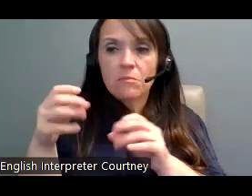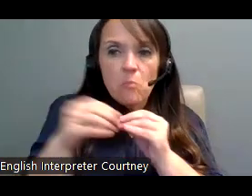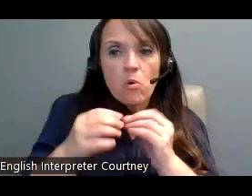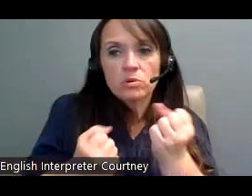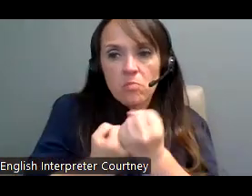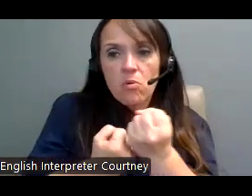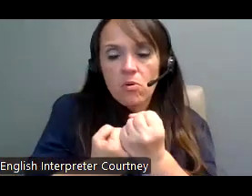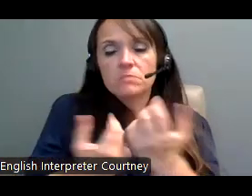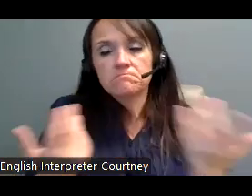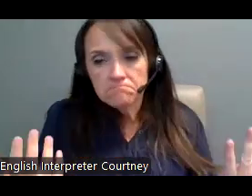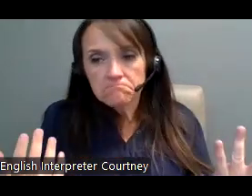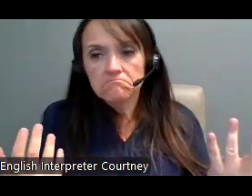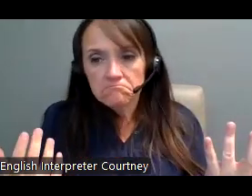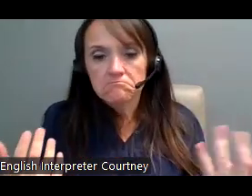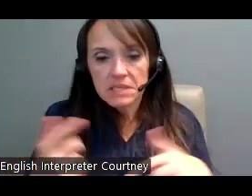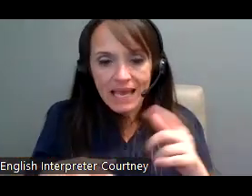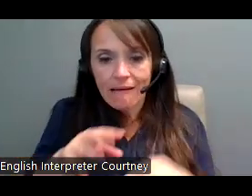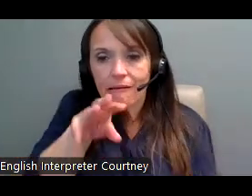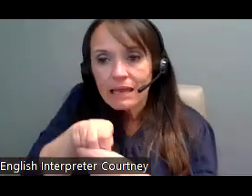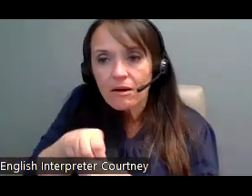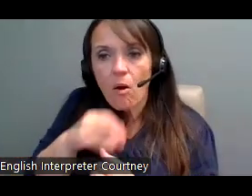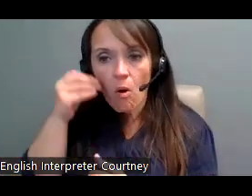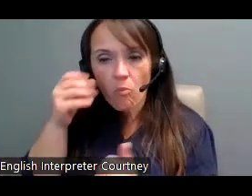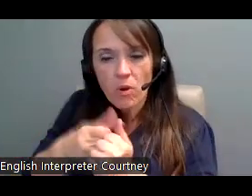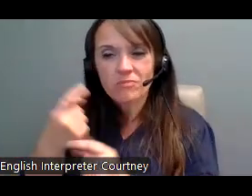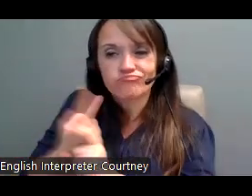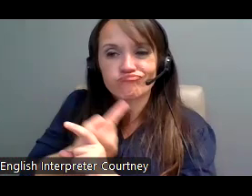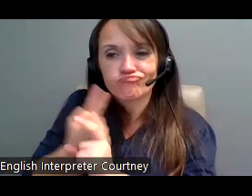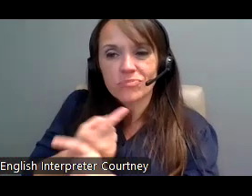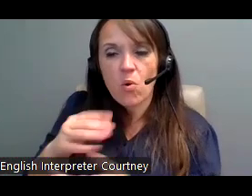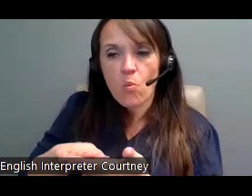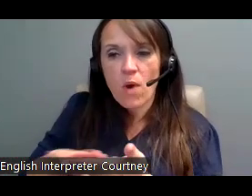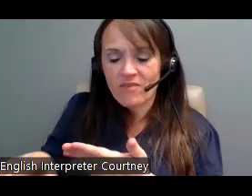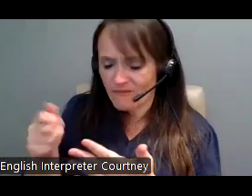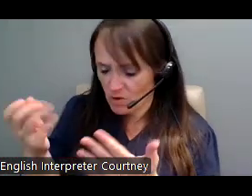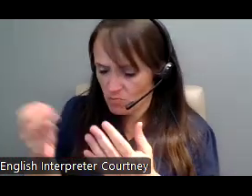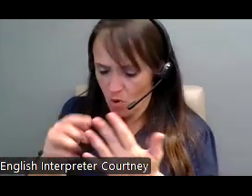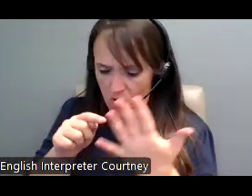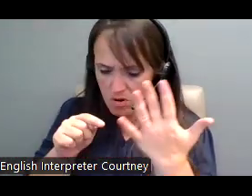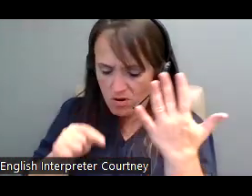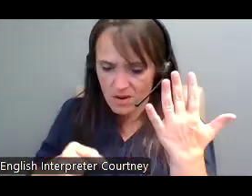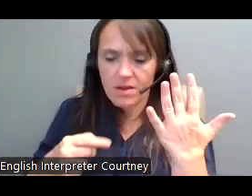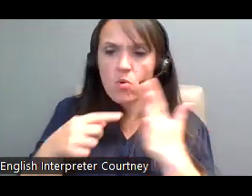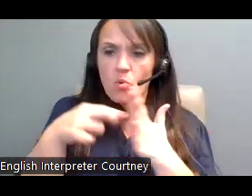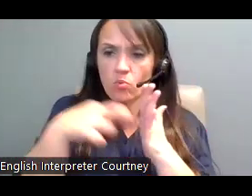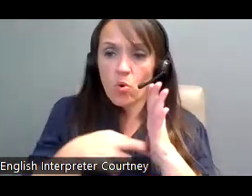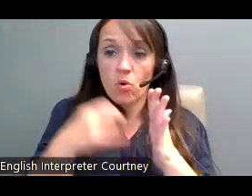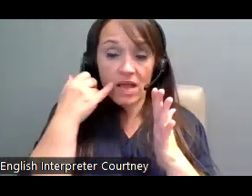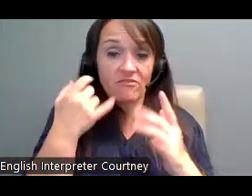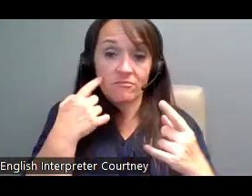be provided in the home through HCBS waiver. There's a couple of other criteria is that I just don't know off the top of my head.